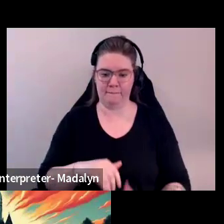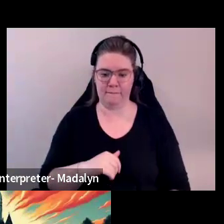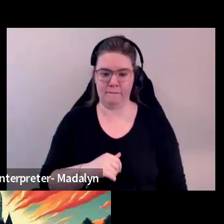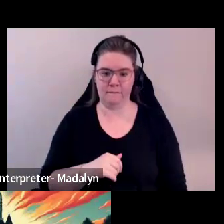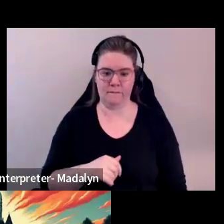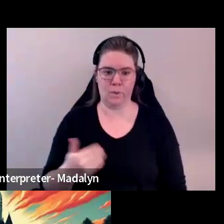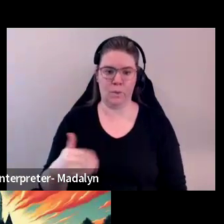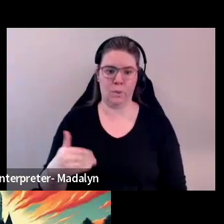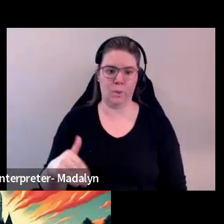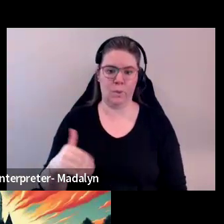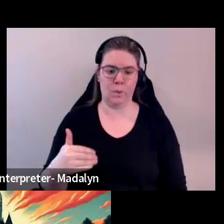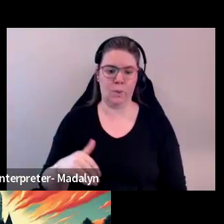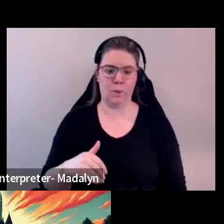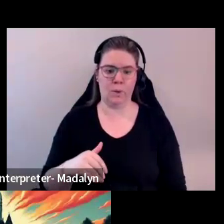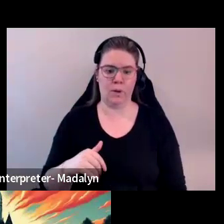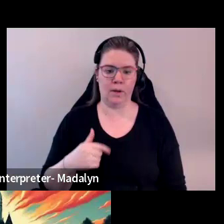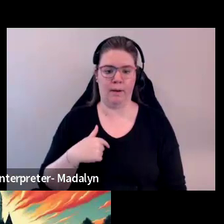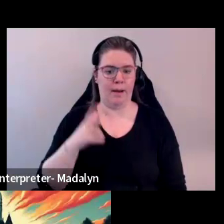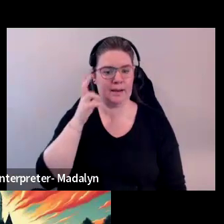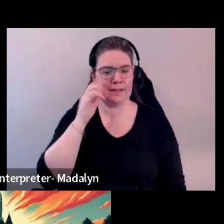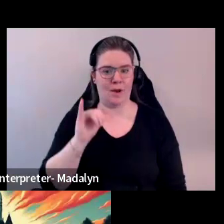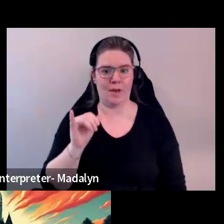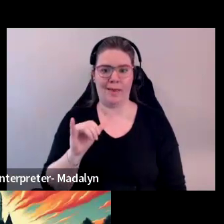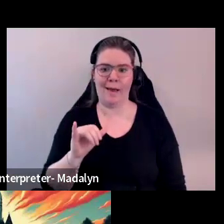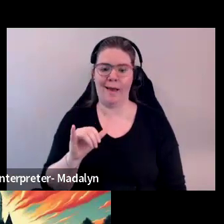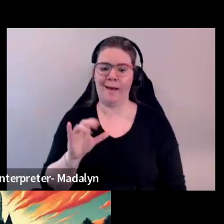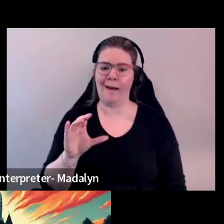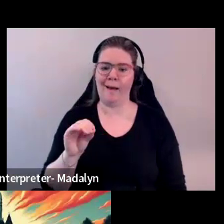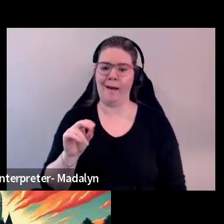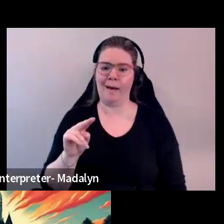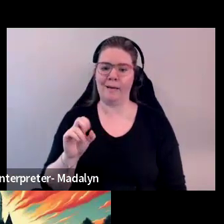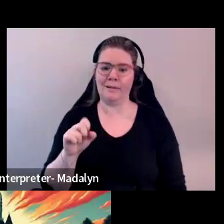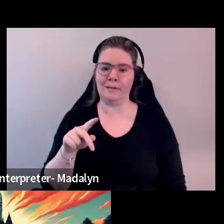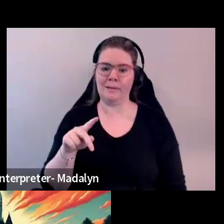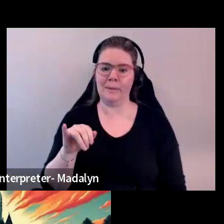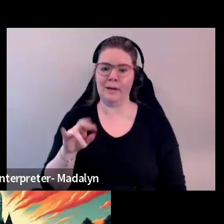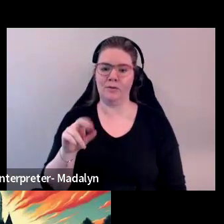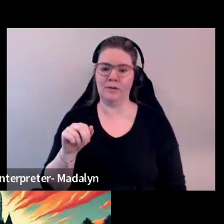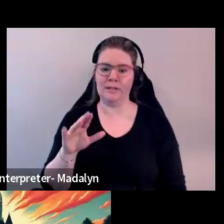Tom Olin: you know, if I I sounded like a conspiracy conspiracy nut, you know.